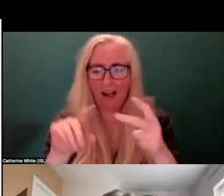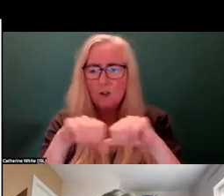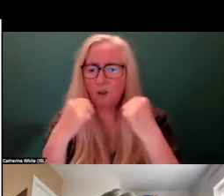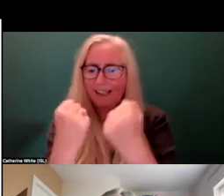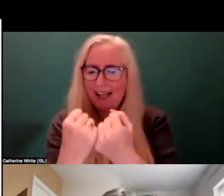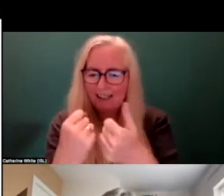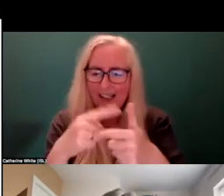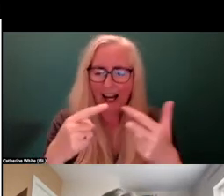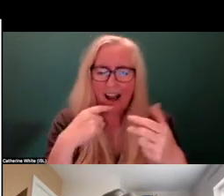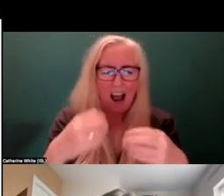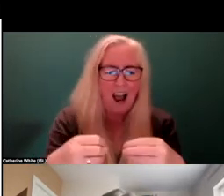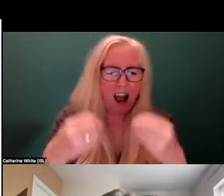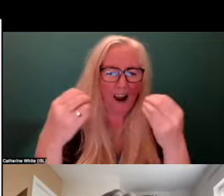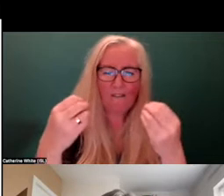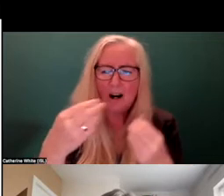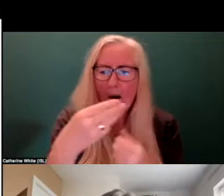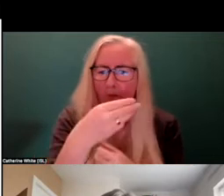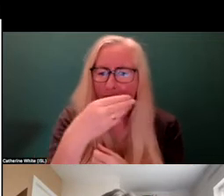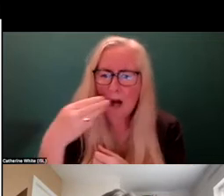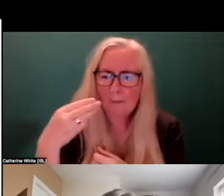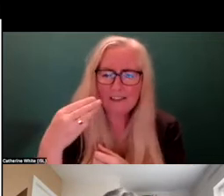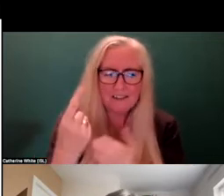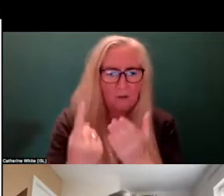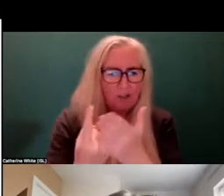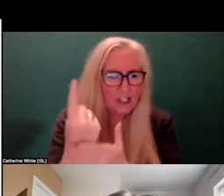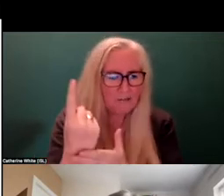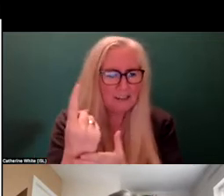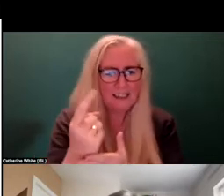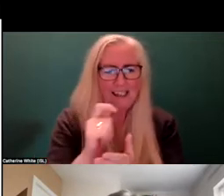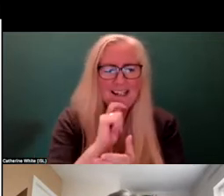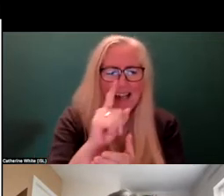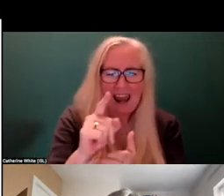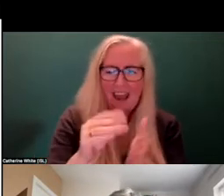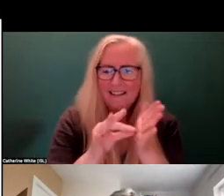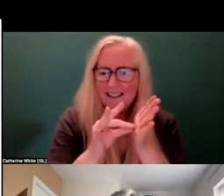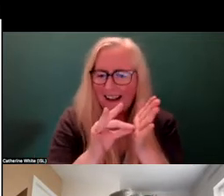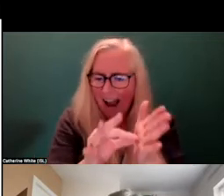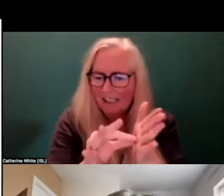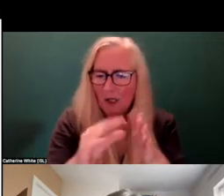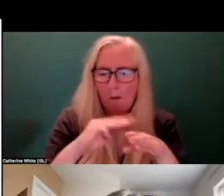and around society and offer a promising opportunity of informing and guiding